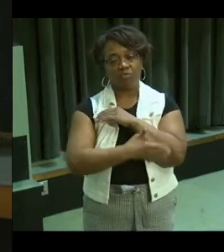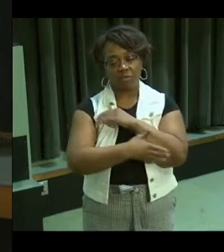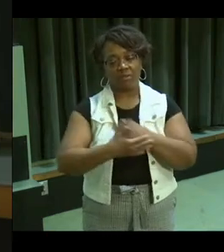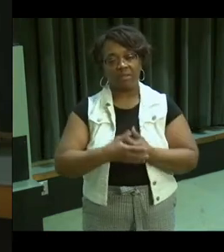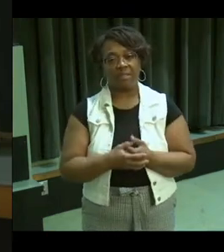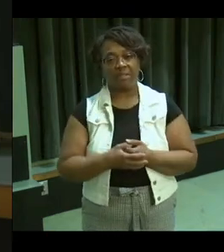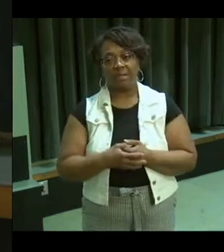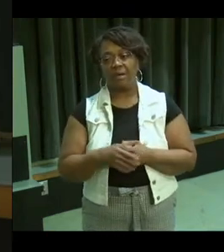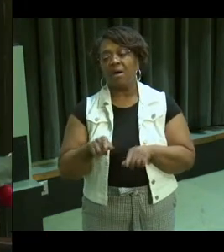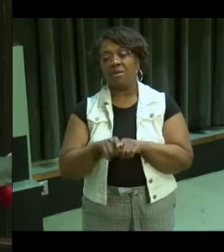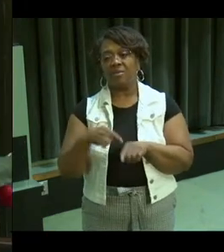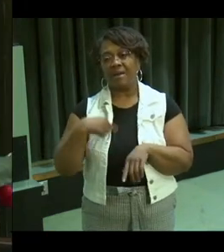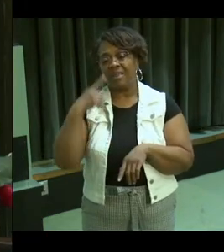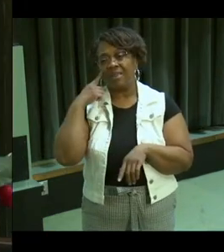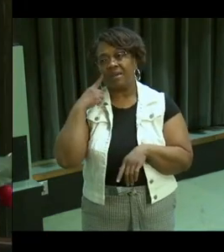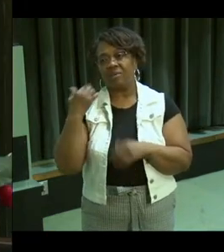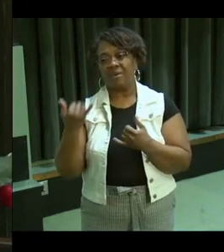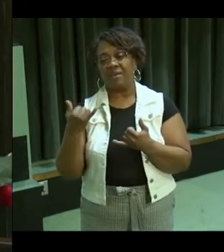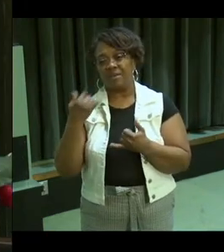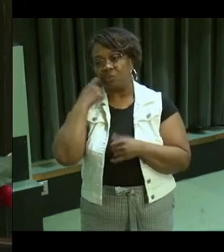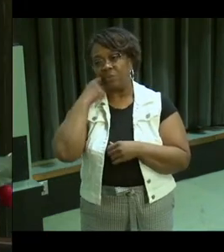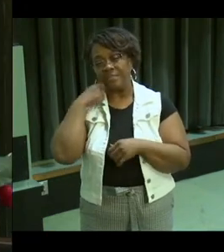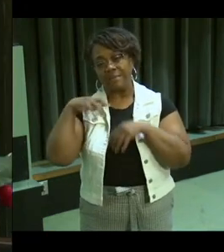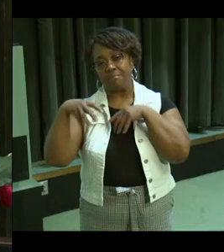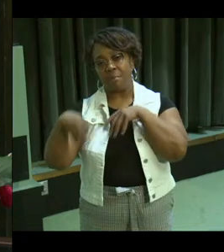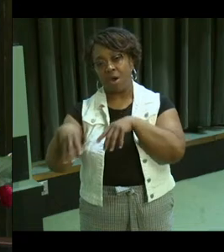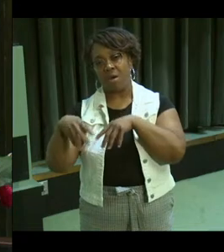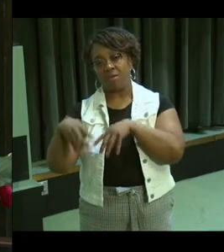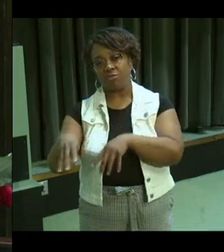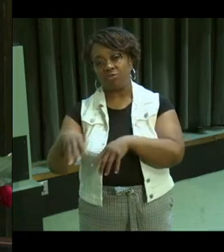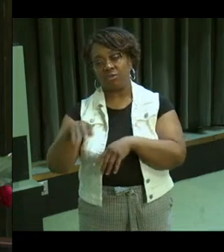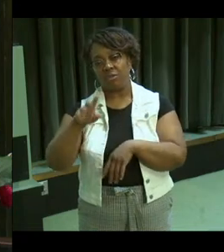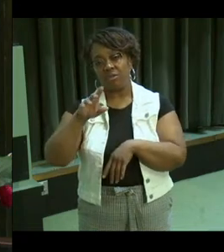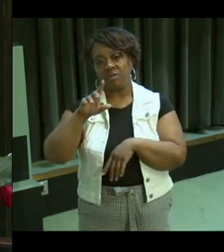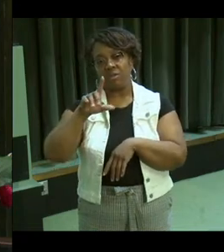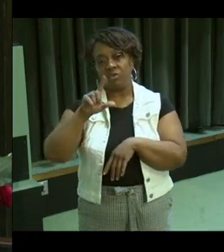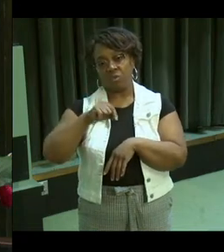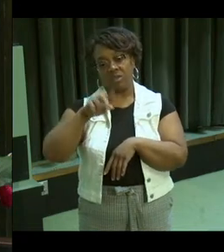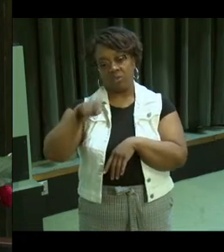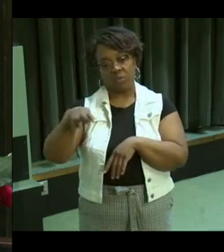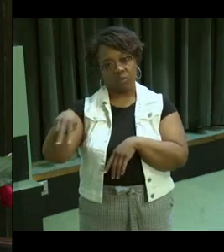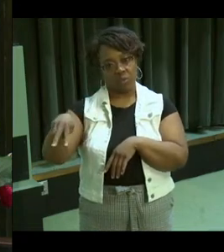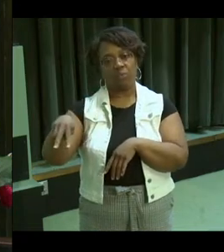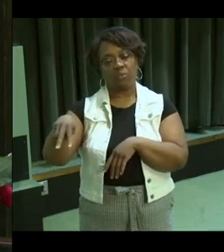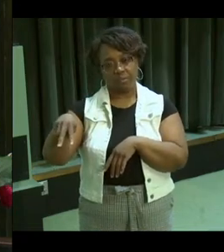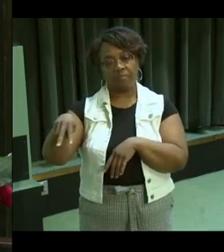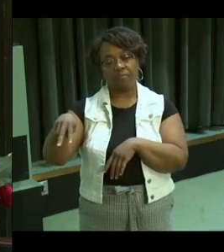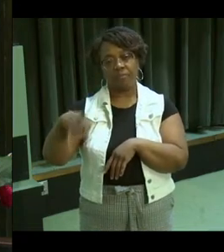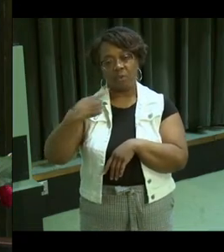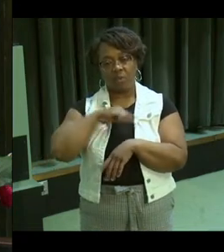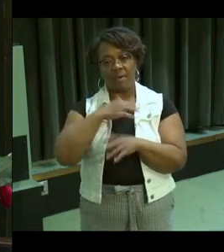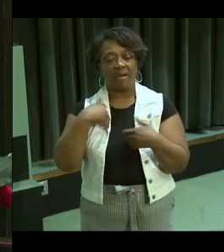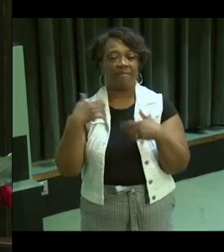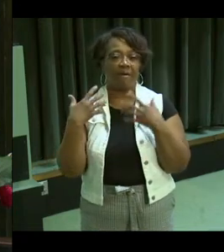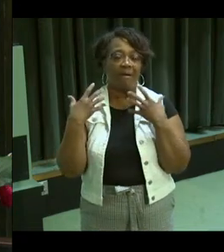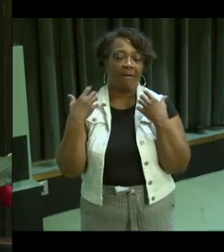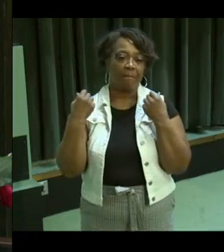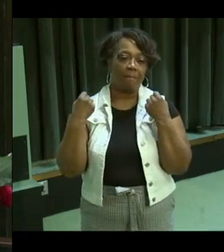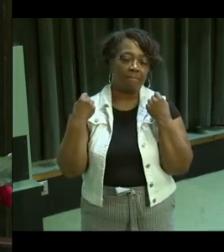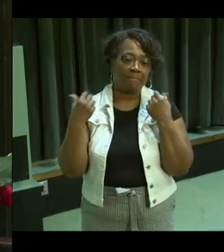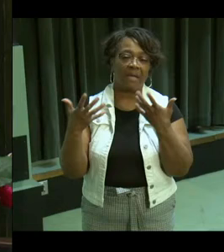So and then I think, like